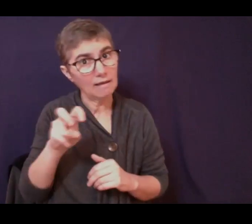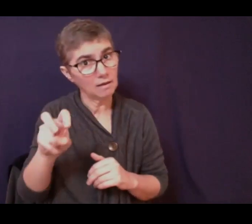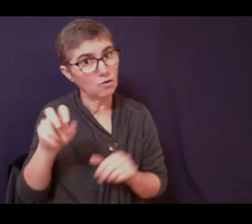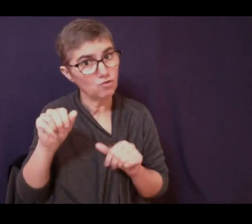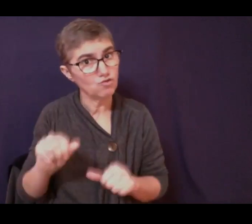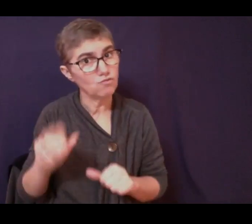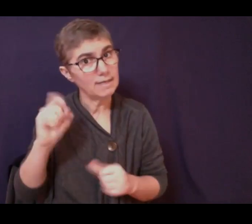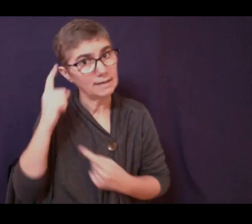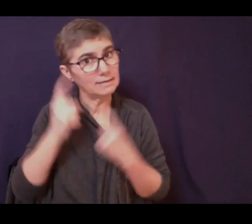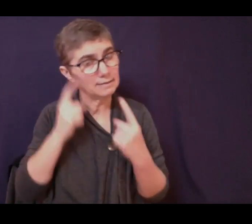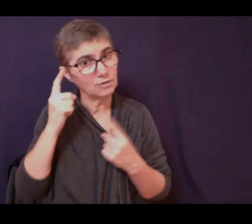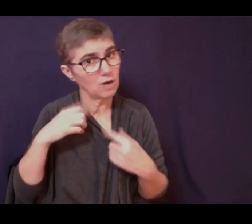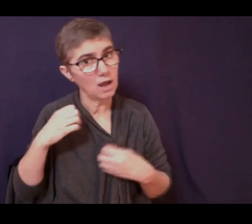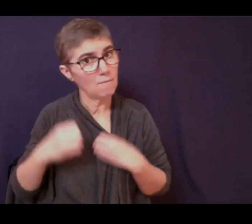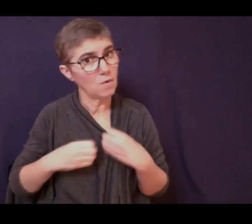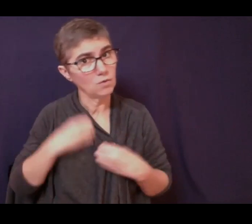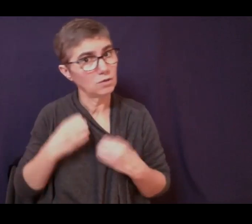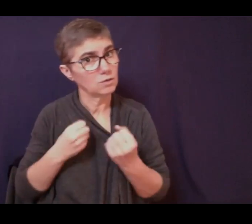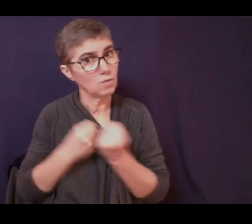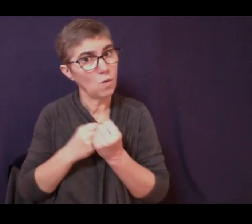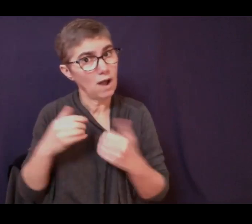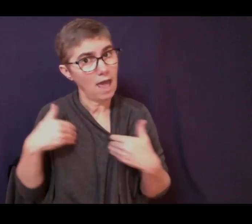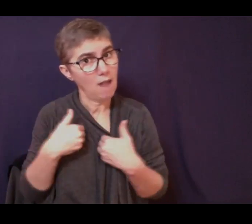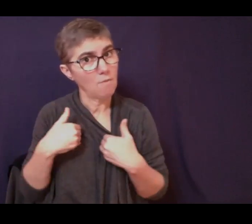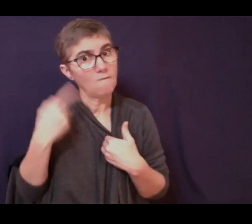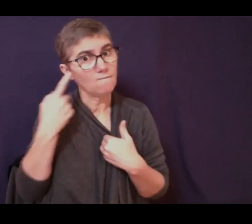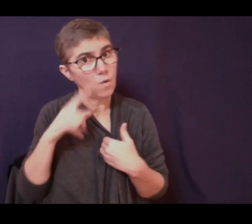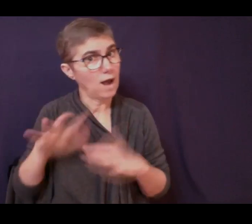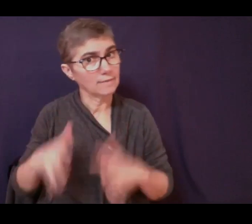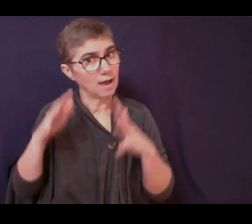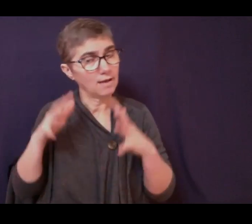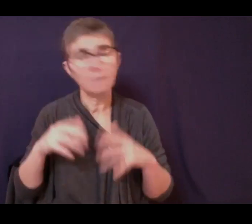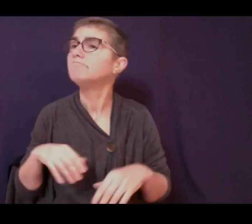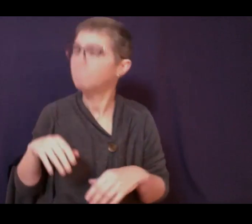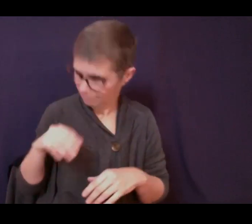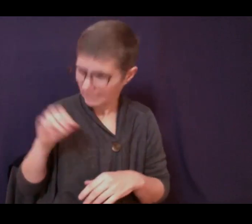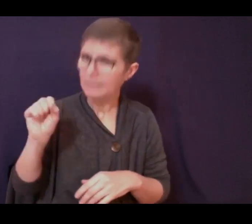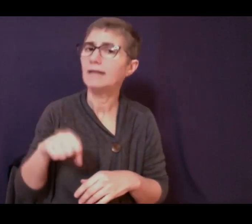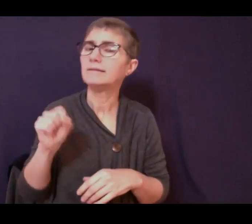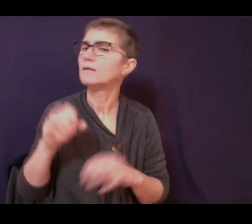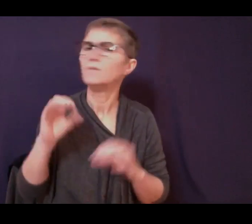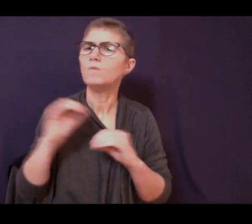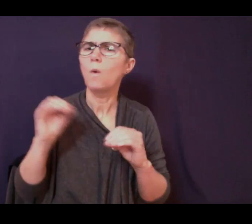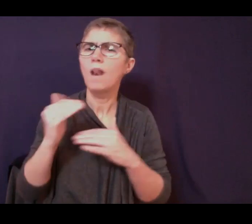support animal for anxiety? Yes there are not limitations, emotional support animals aren't even